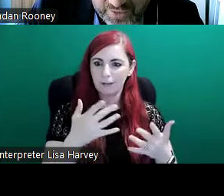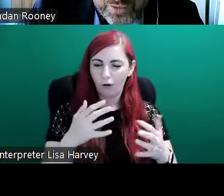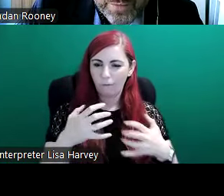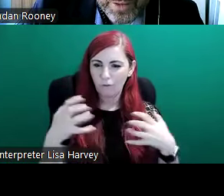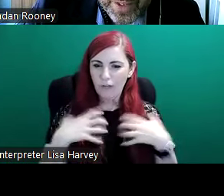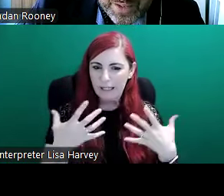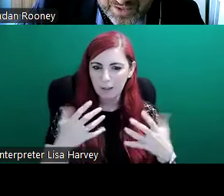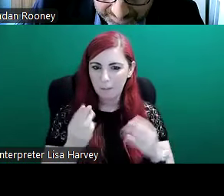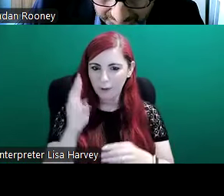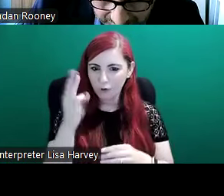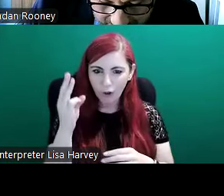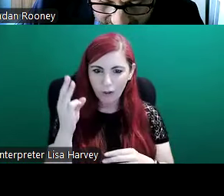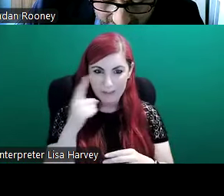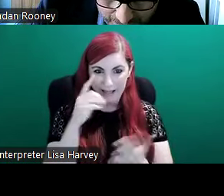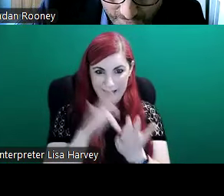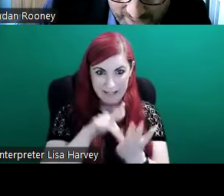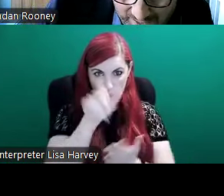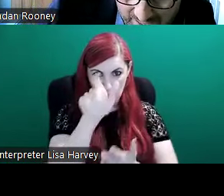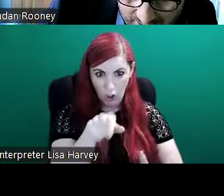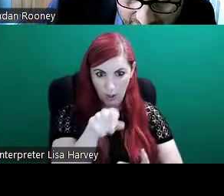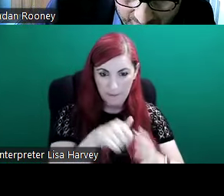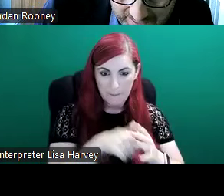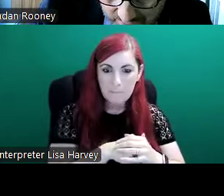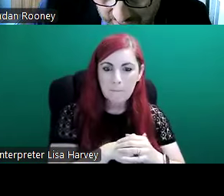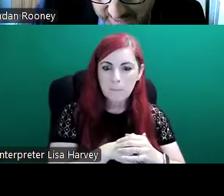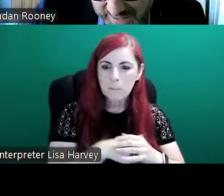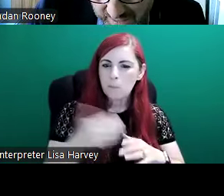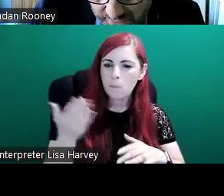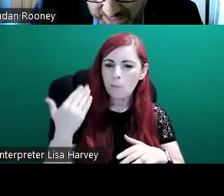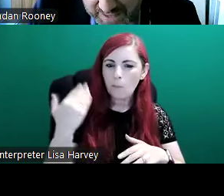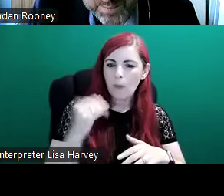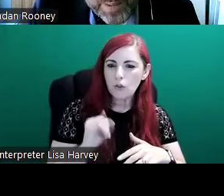photograph of an onion. Formally, Jellett's painting was consistent with Gleizes'